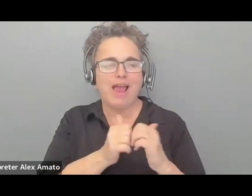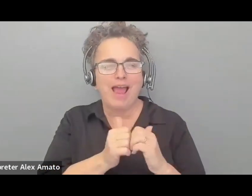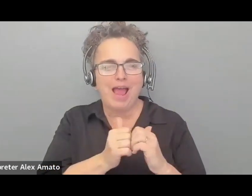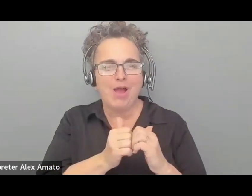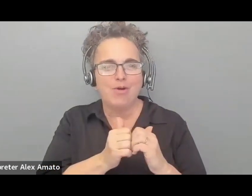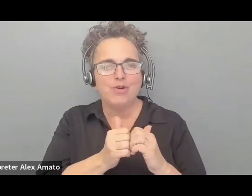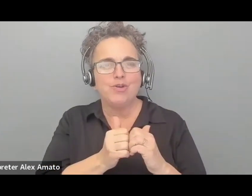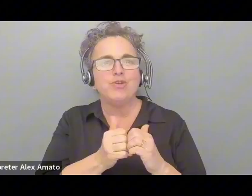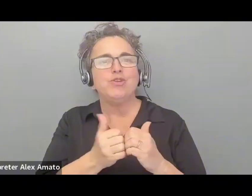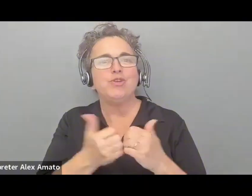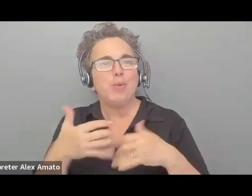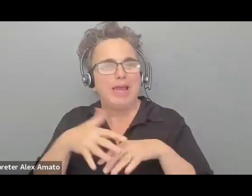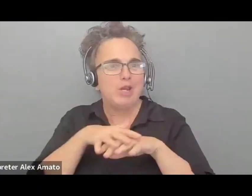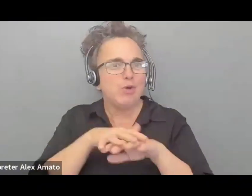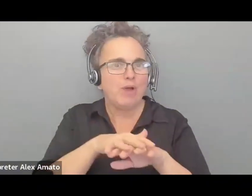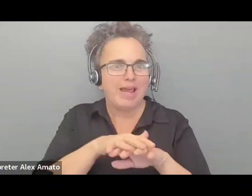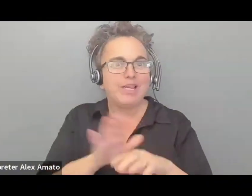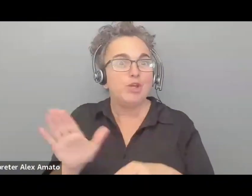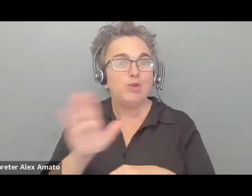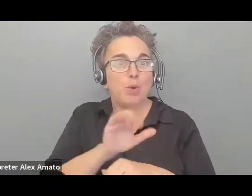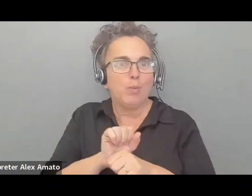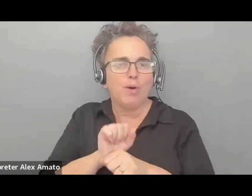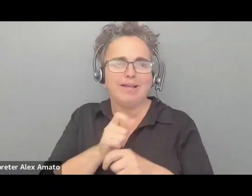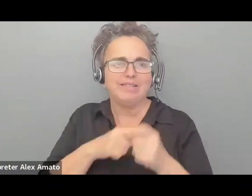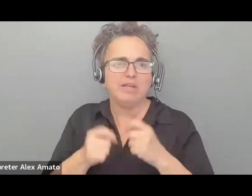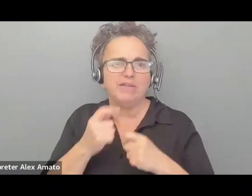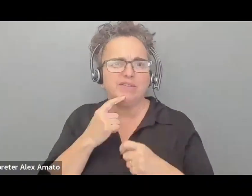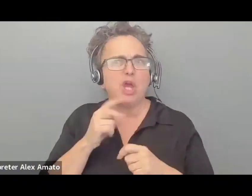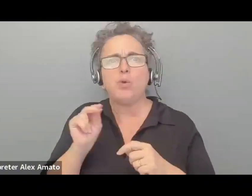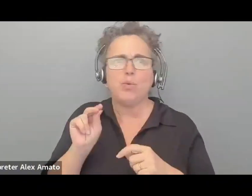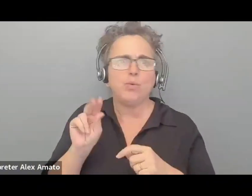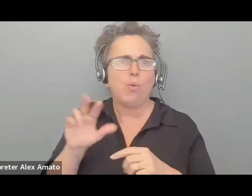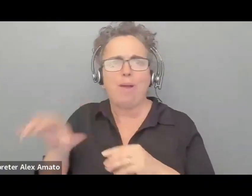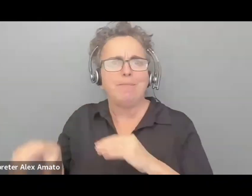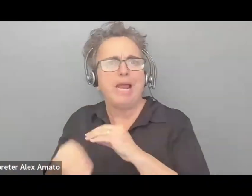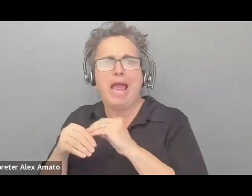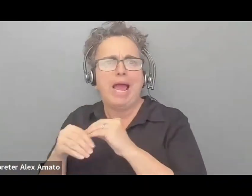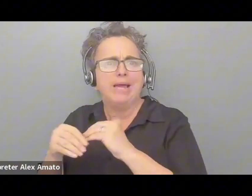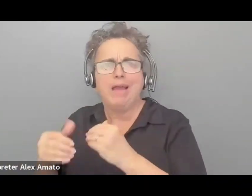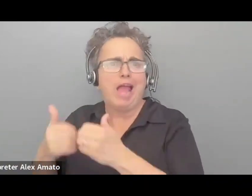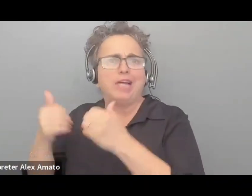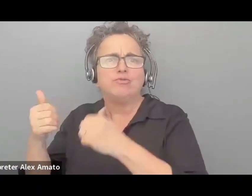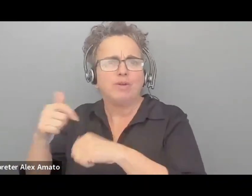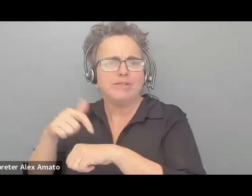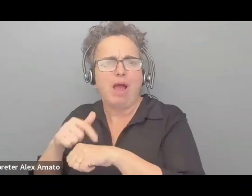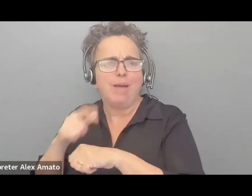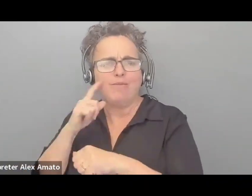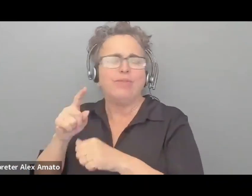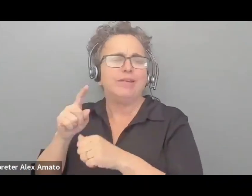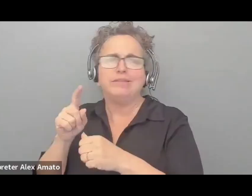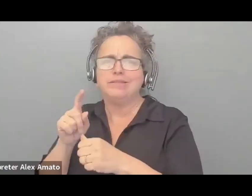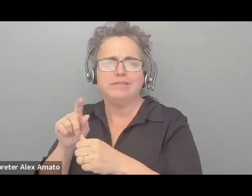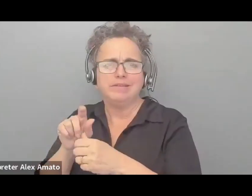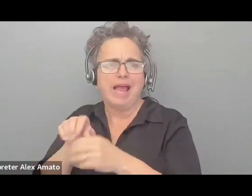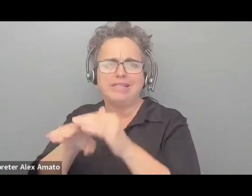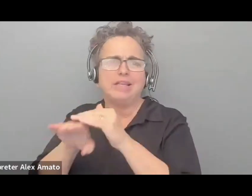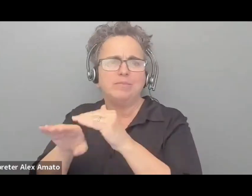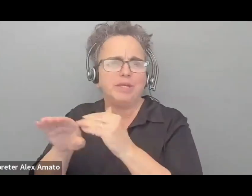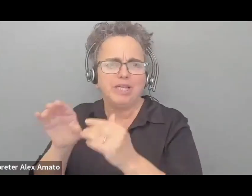having to, to say like, okay, I'm gonna set aside extra time to go do this accessibility research that is this other thing and it's a different work stream from all my other work.